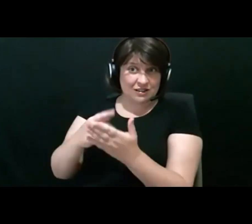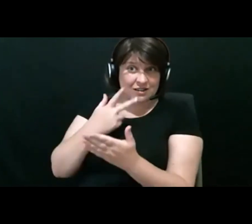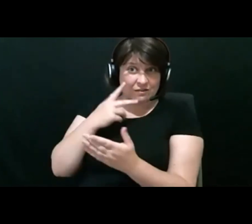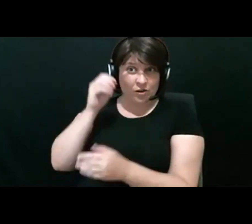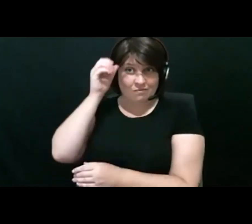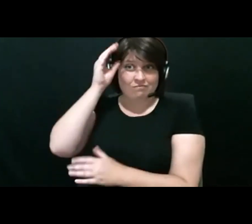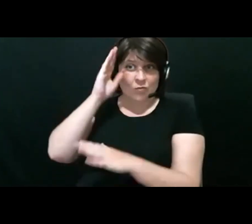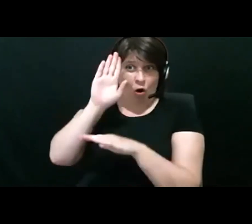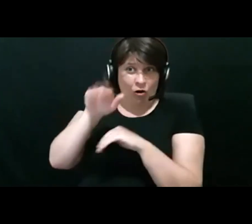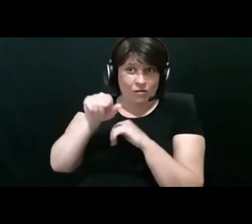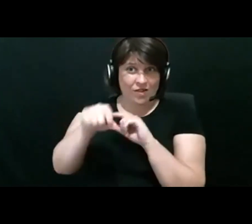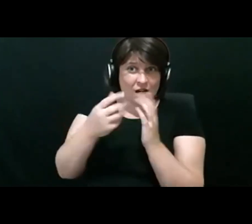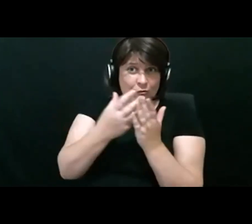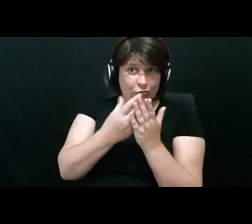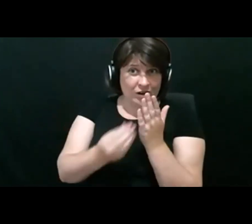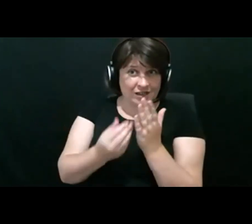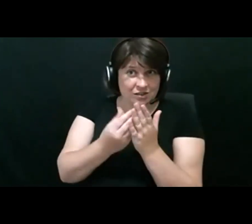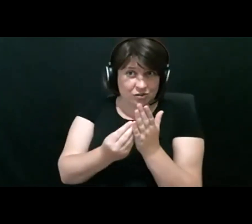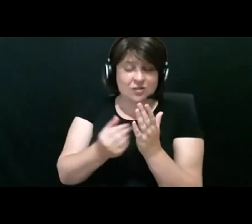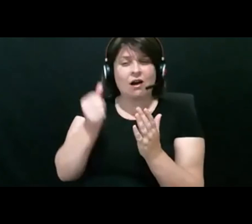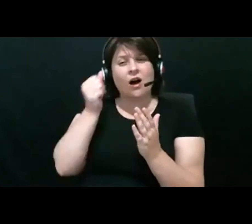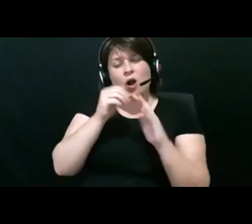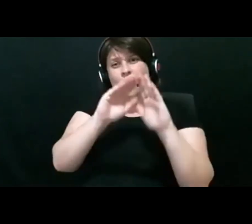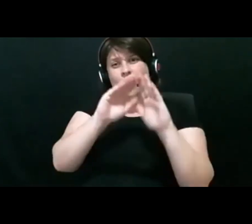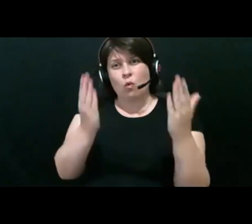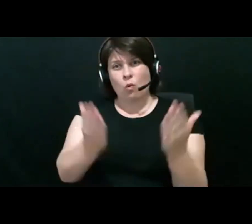People around the world have tempted those things.